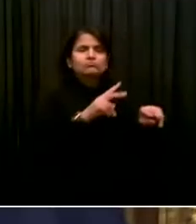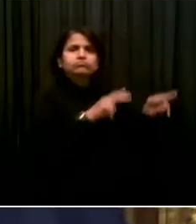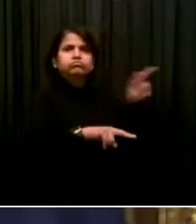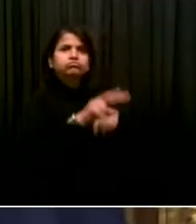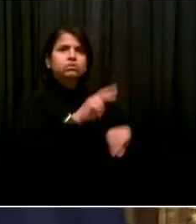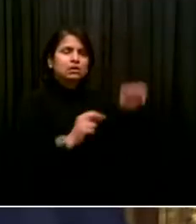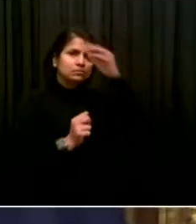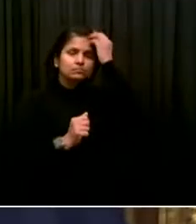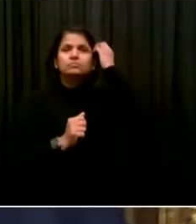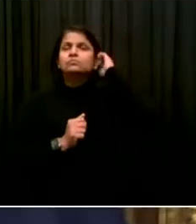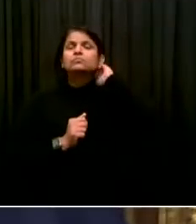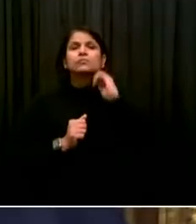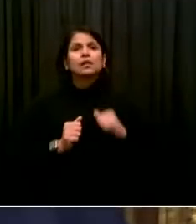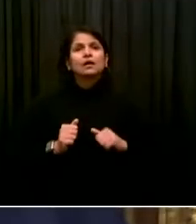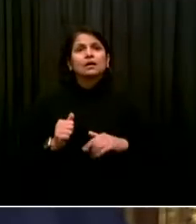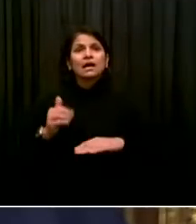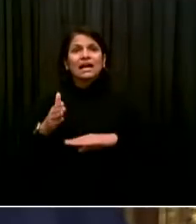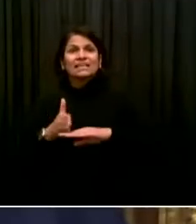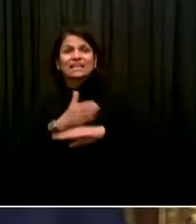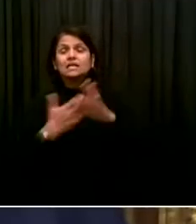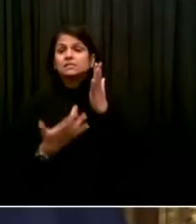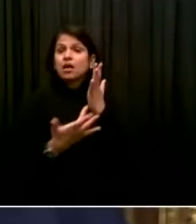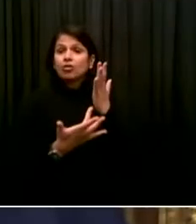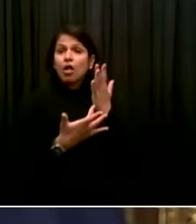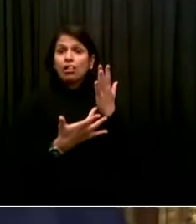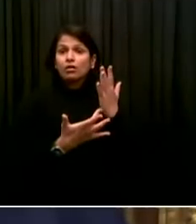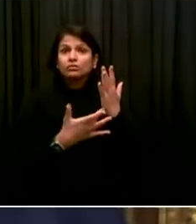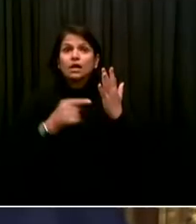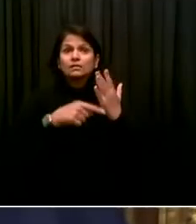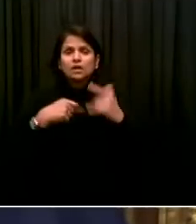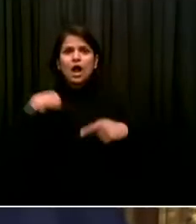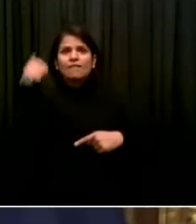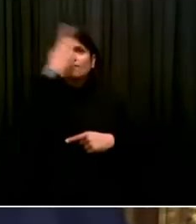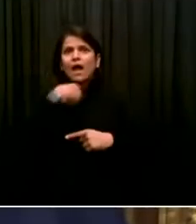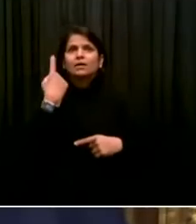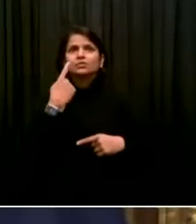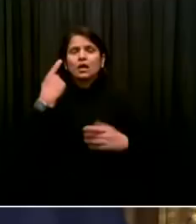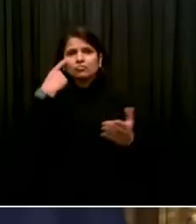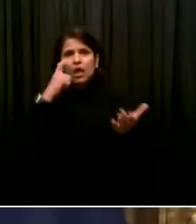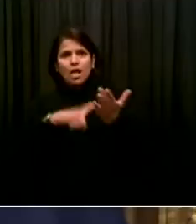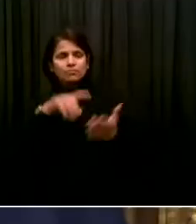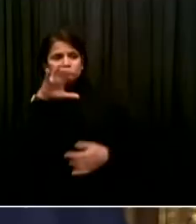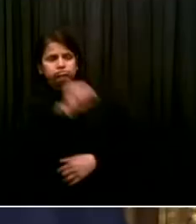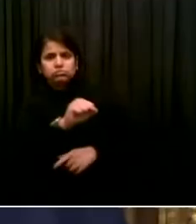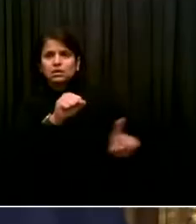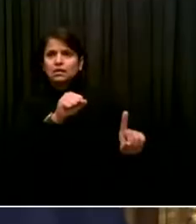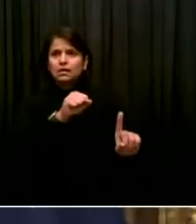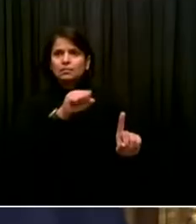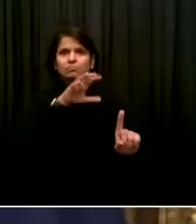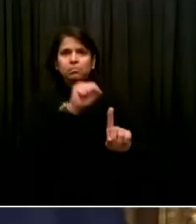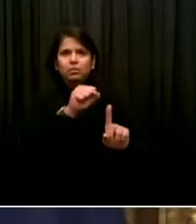FOLLOW-UP ON LEADS AND COLLECT EVIDENCE FROM FACIAL RECOGNITION